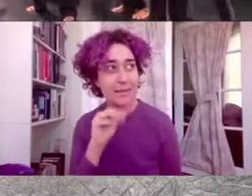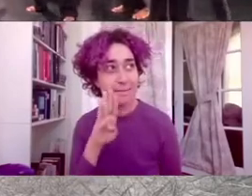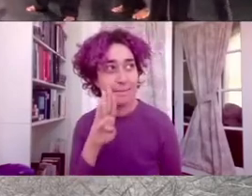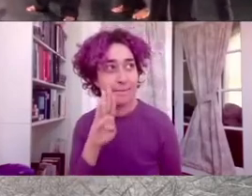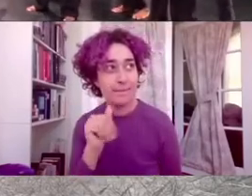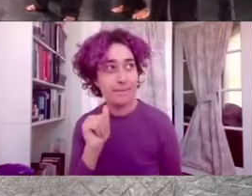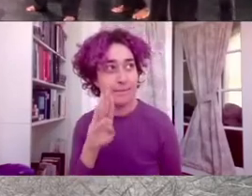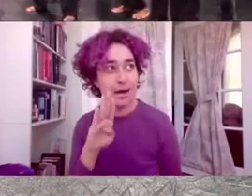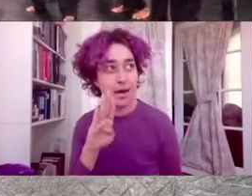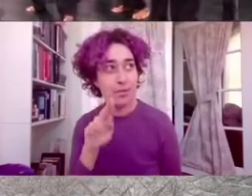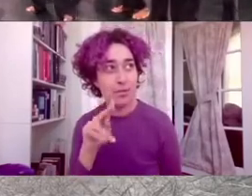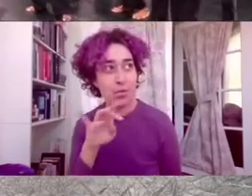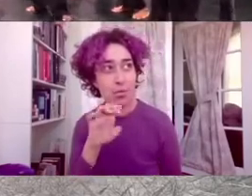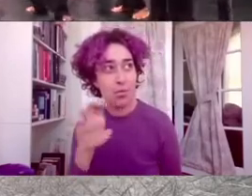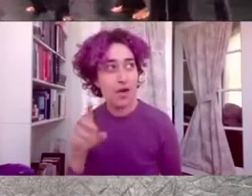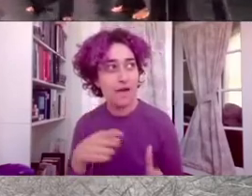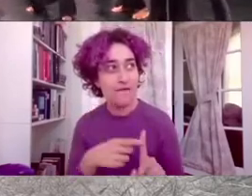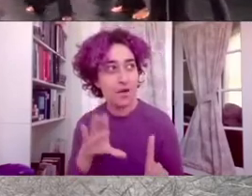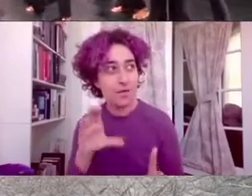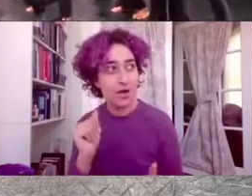Do I hear something from Harlem?